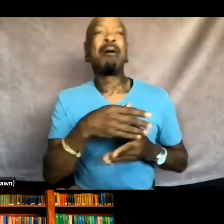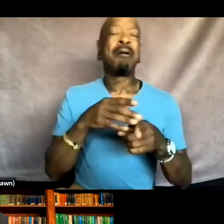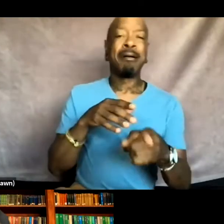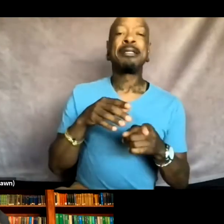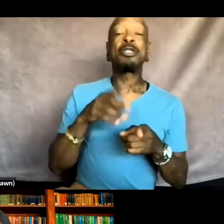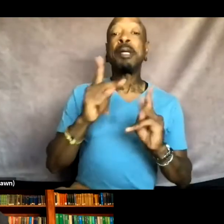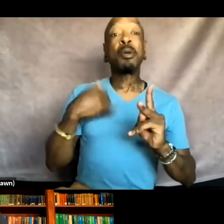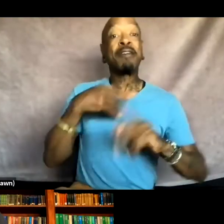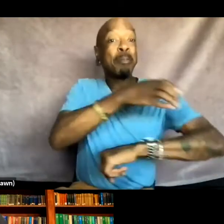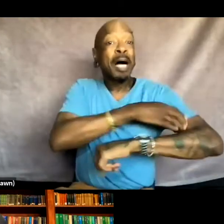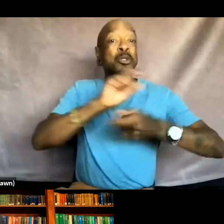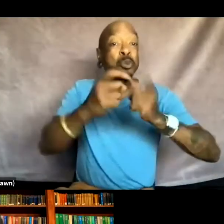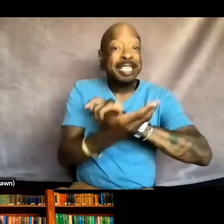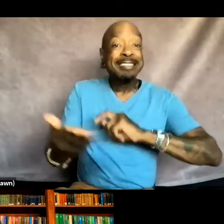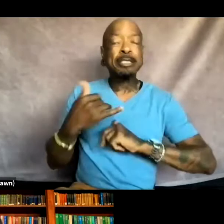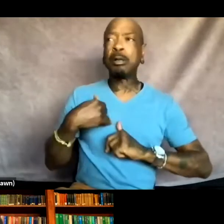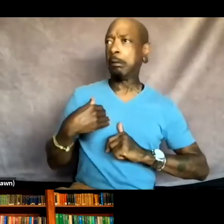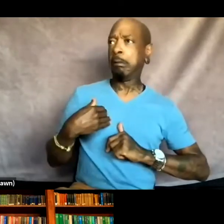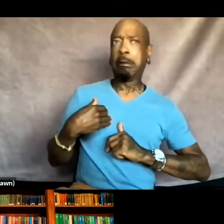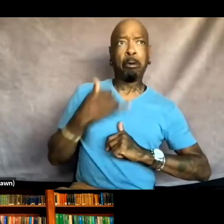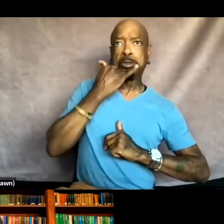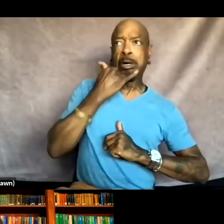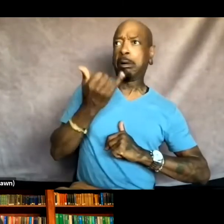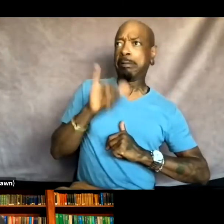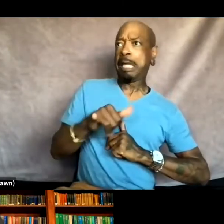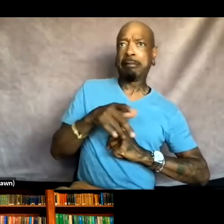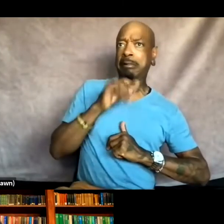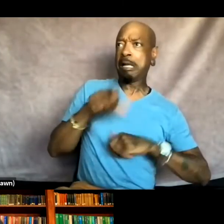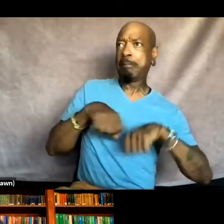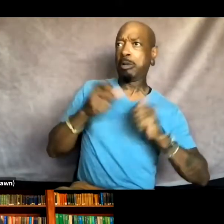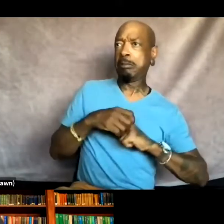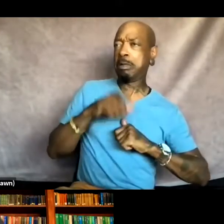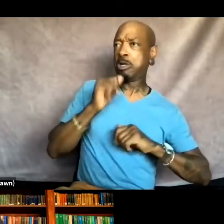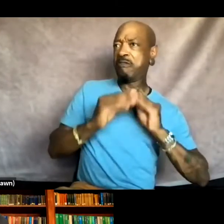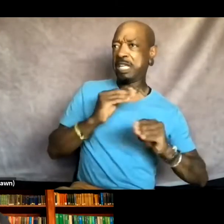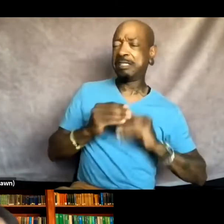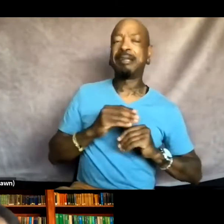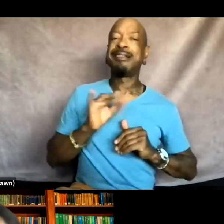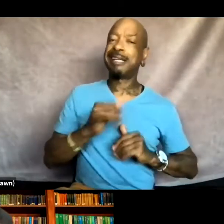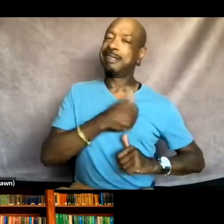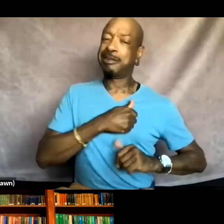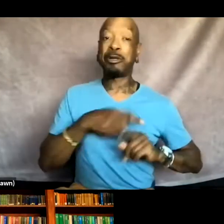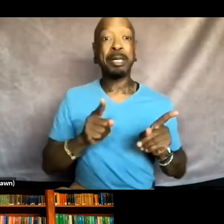because they're like what's wrong with it, if it's not broken don't fit but don't fix it, but the thing is is it's broken, but I think.